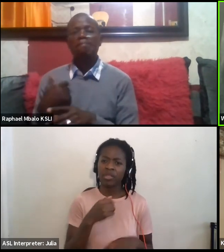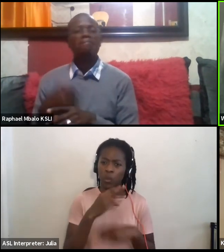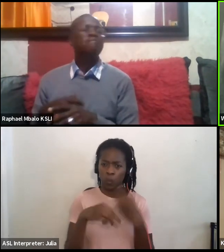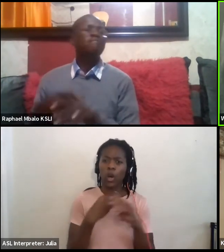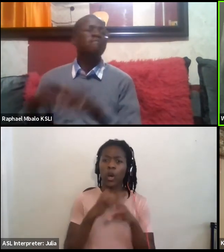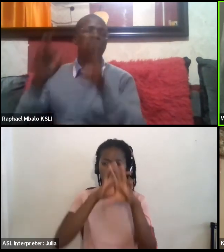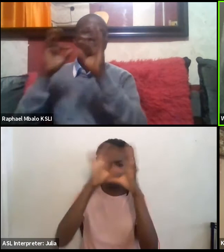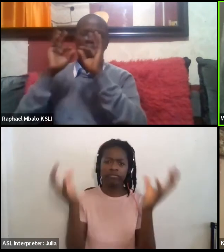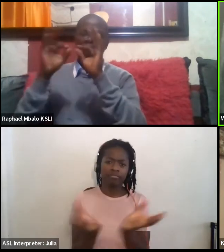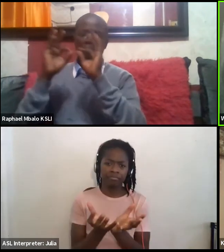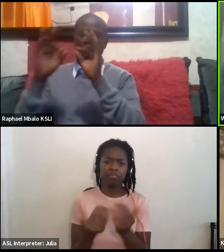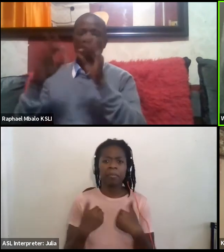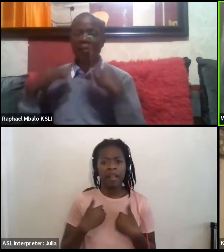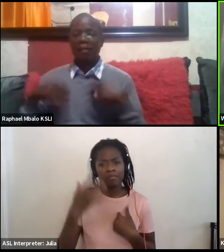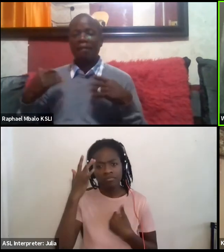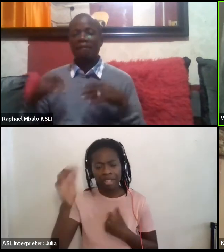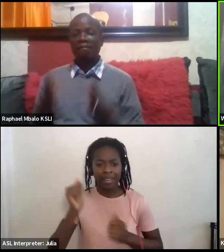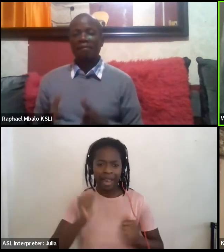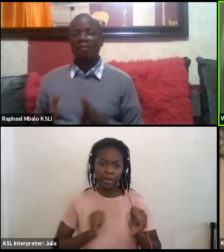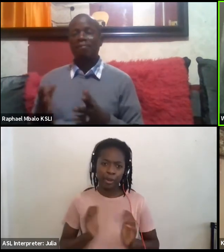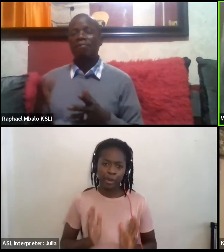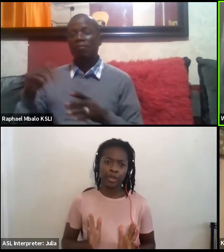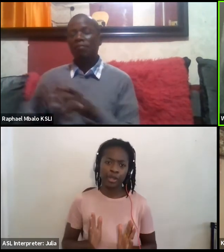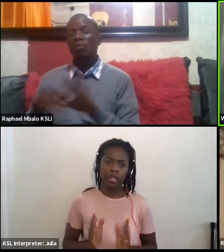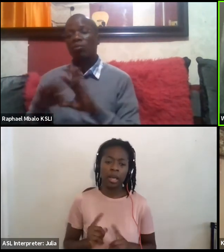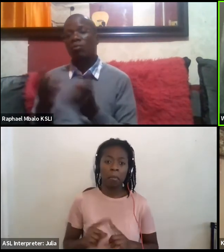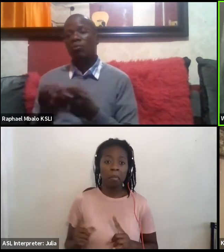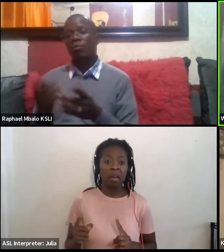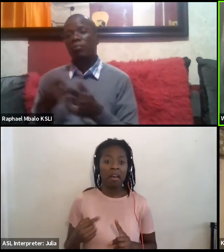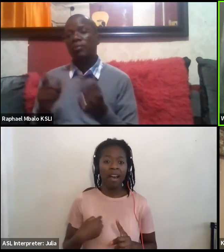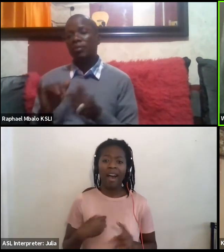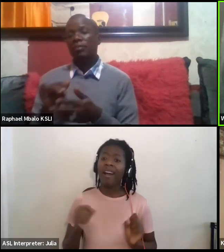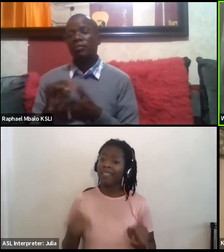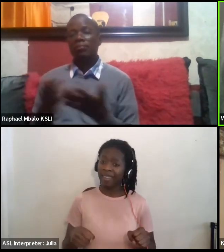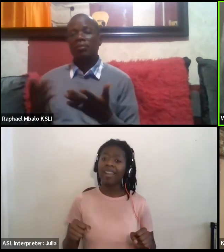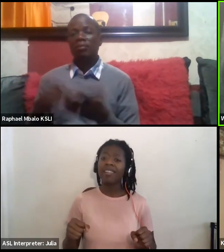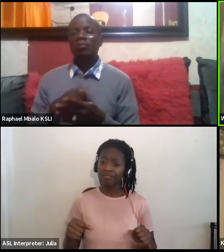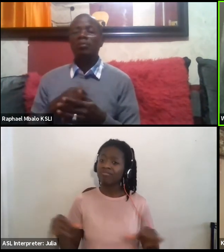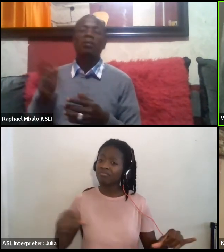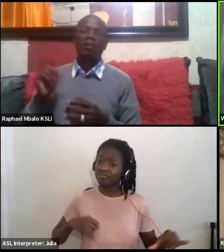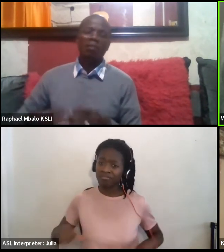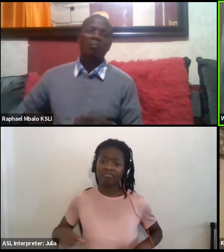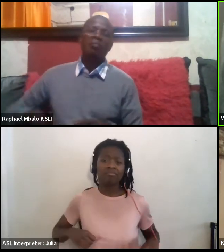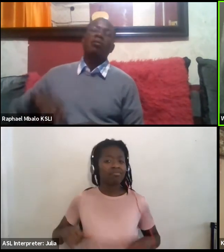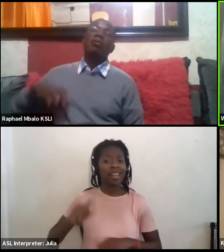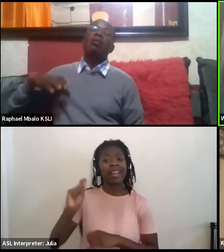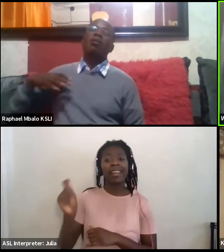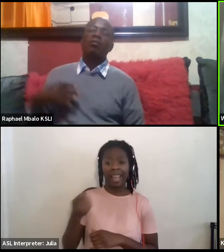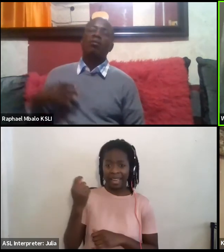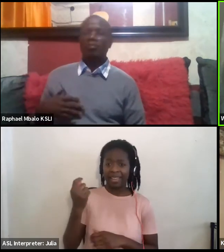but that is something that I can confidently boast about when it comes to our actors without a doubt.